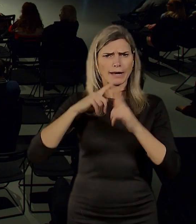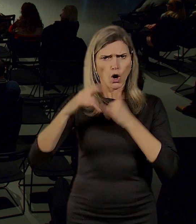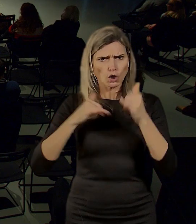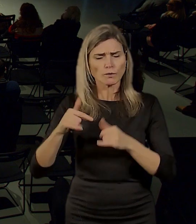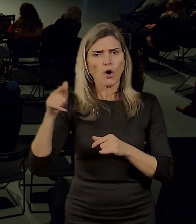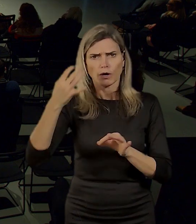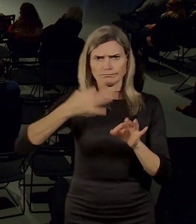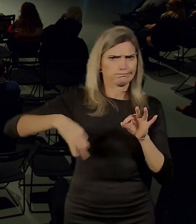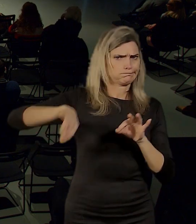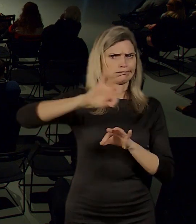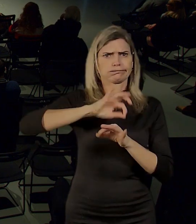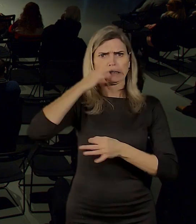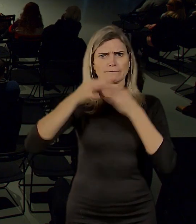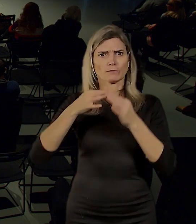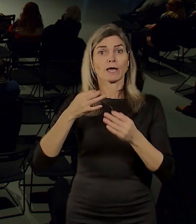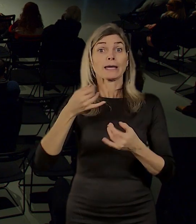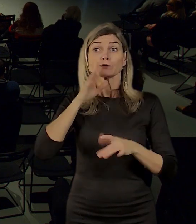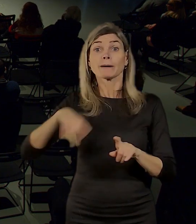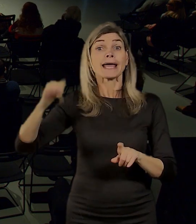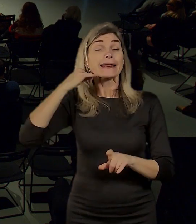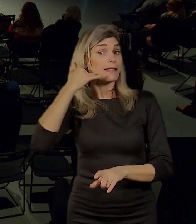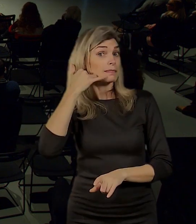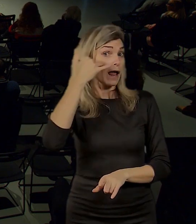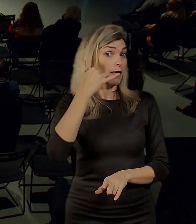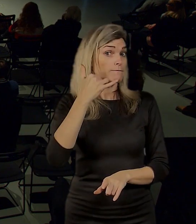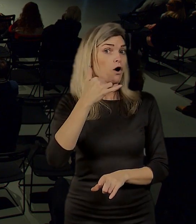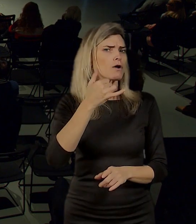cukrovar actually plays for you in Prague 12. What does it bring to the territory. And what has the territory,